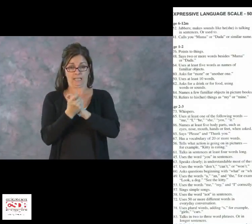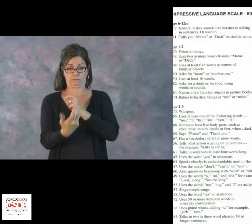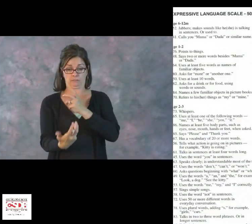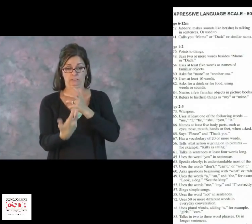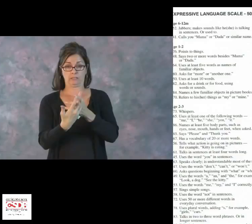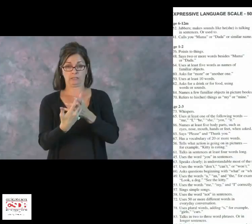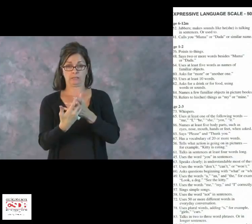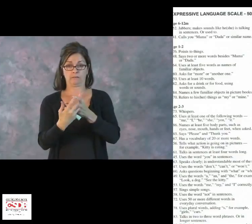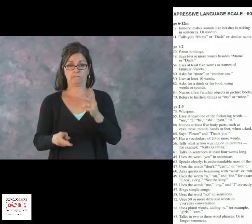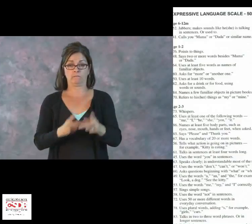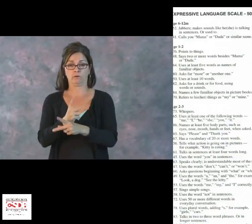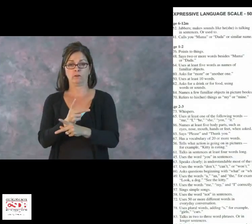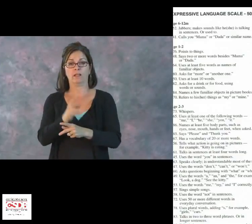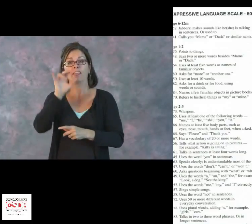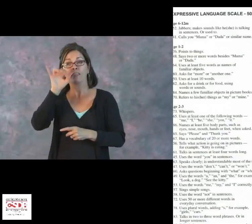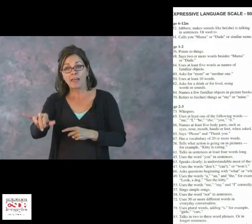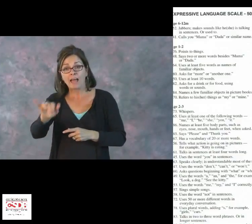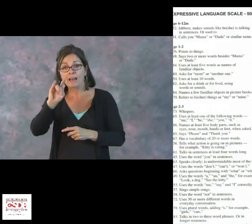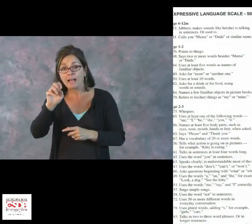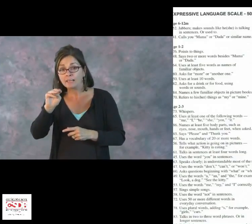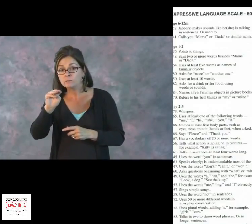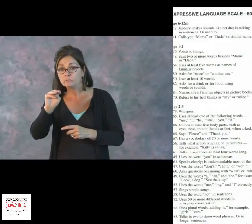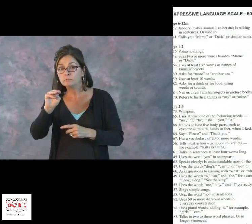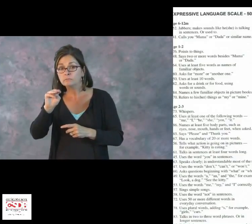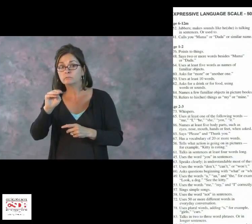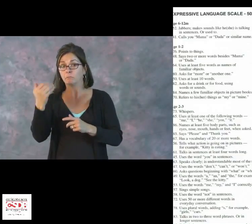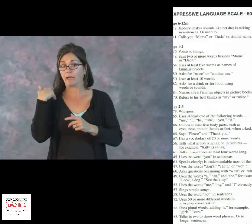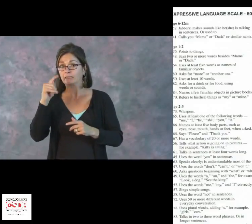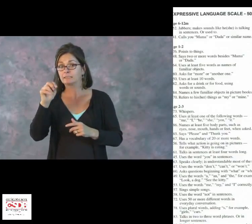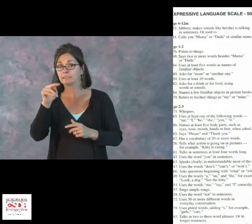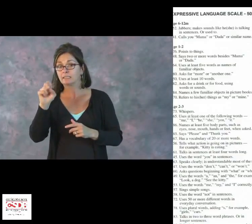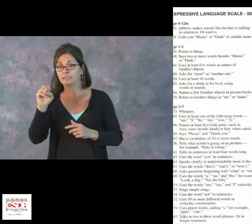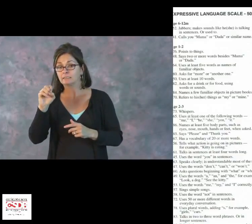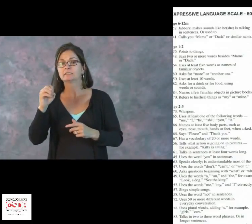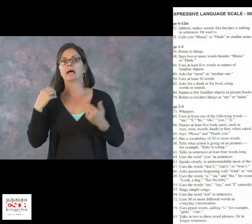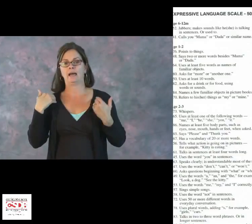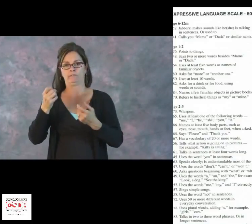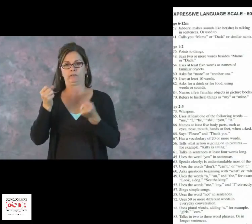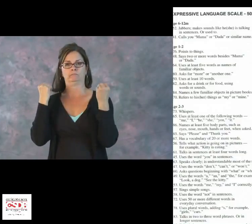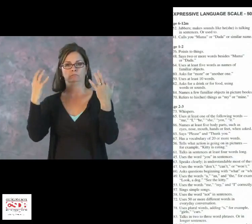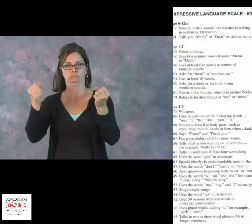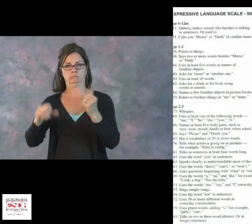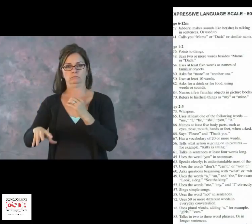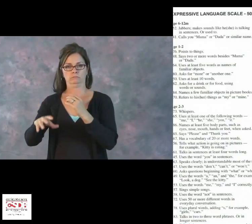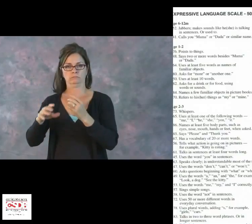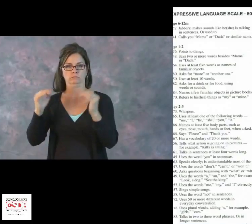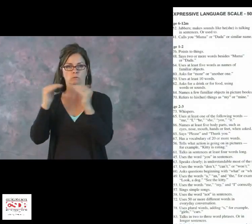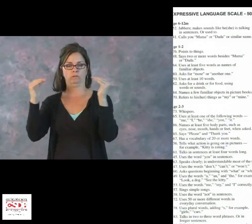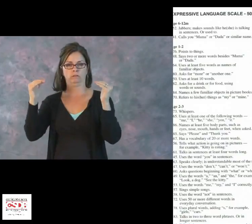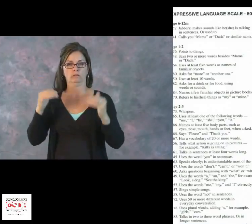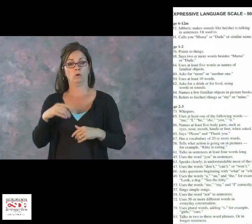that item has an ASL equivalent to it, and we would expect the children will be using the past tense